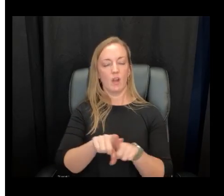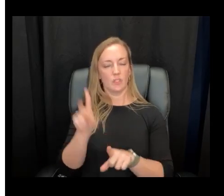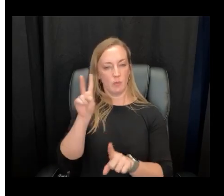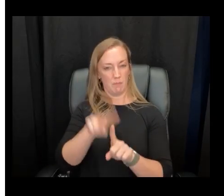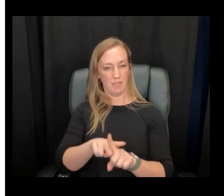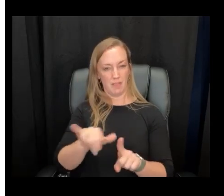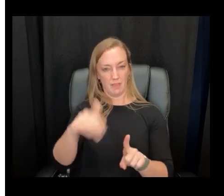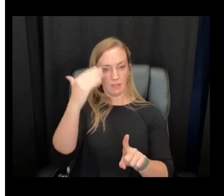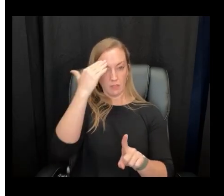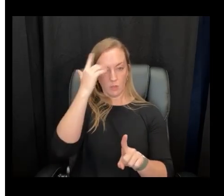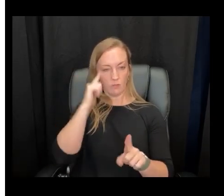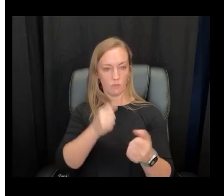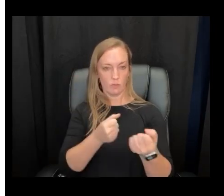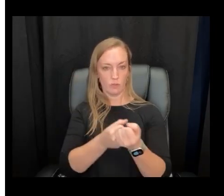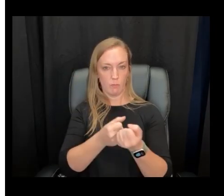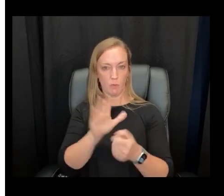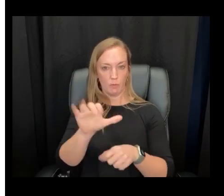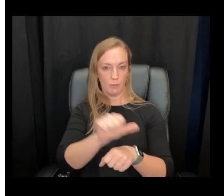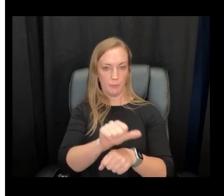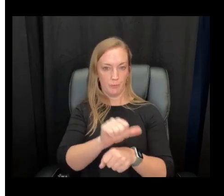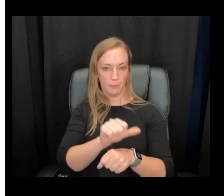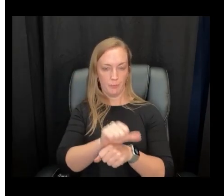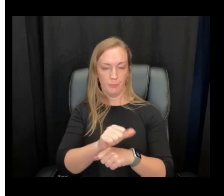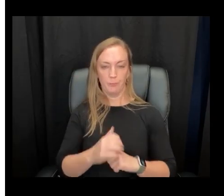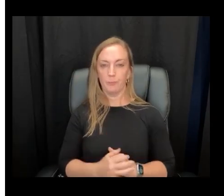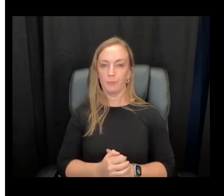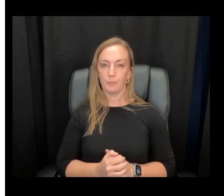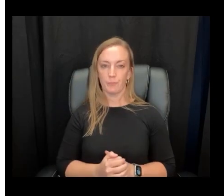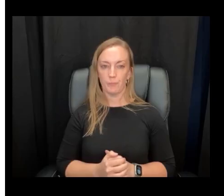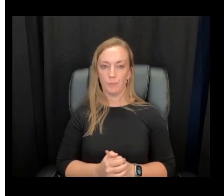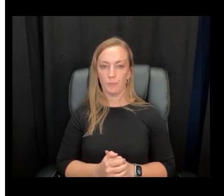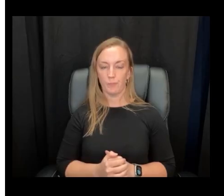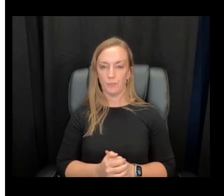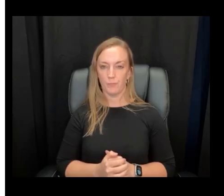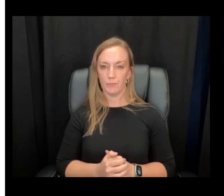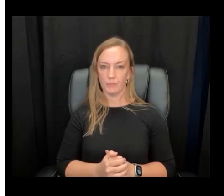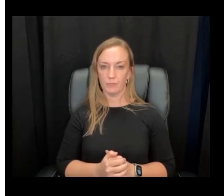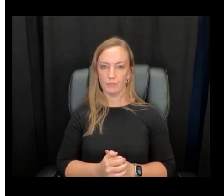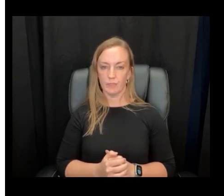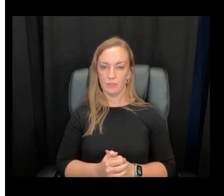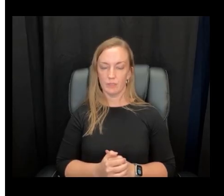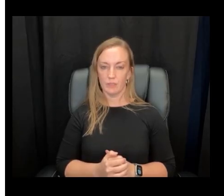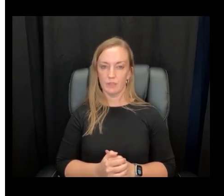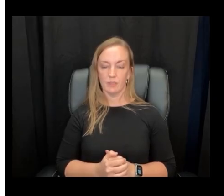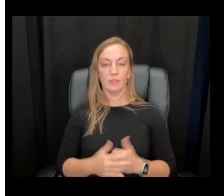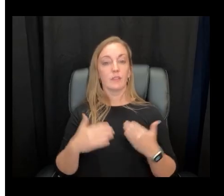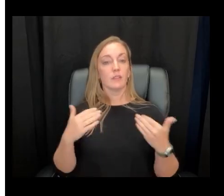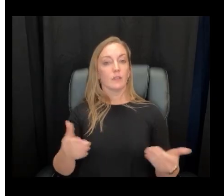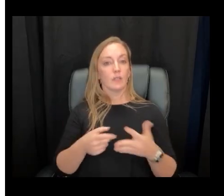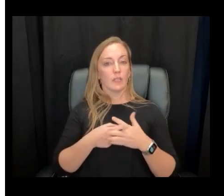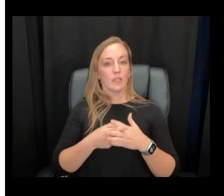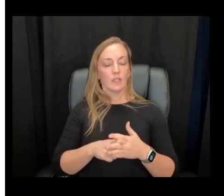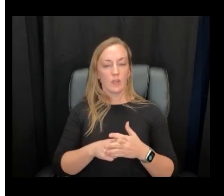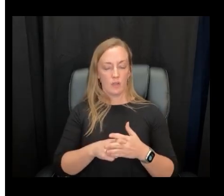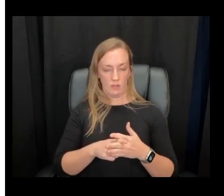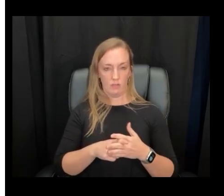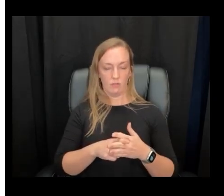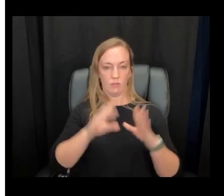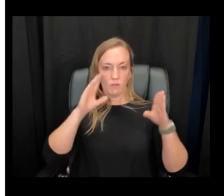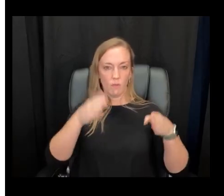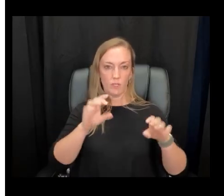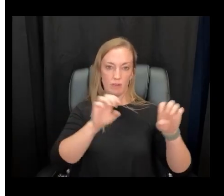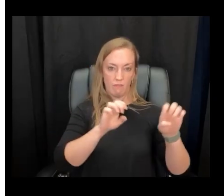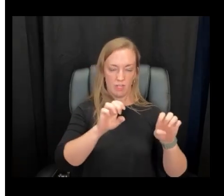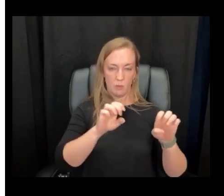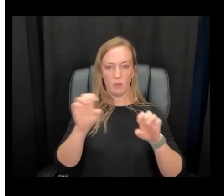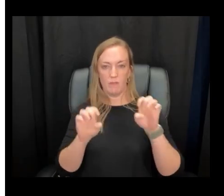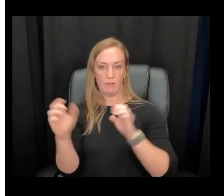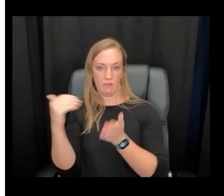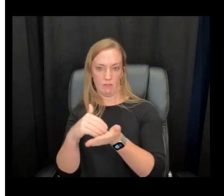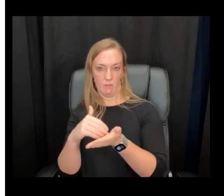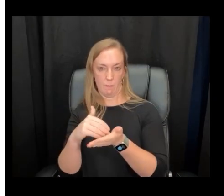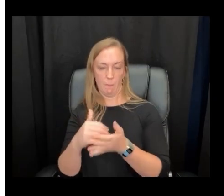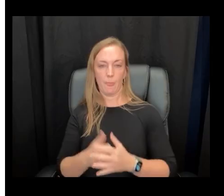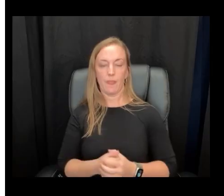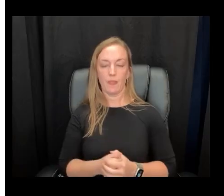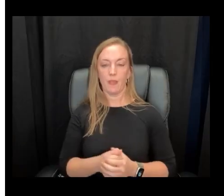and apply this knowledge to support practice. Let's begin with evaluations and re-evaluations.